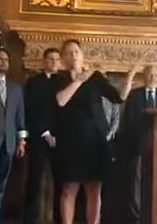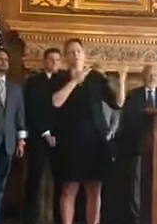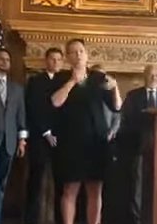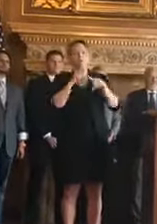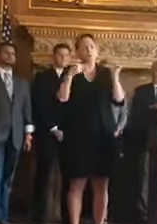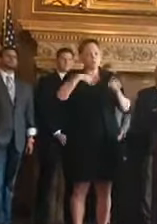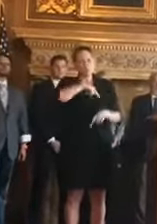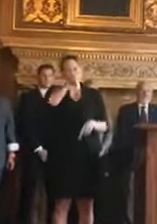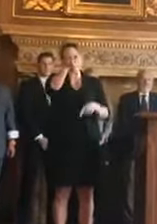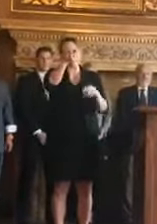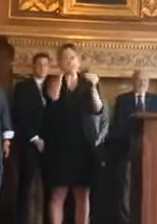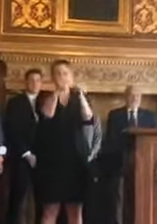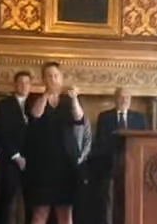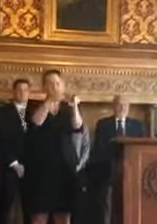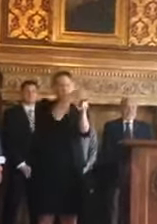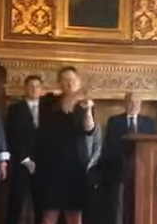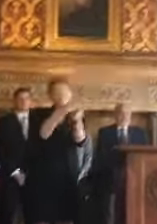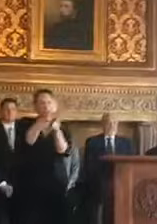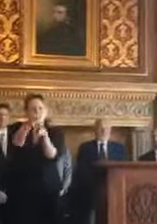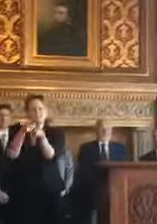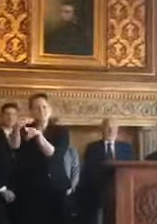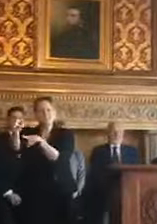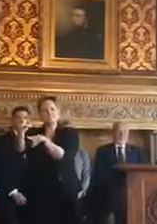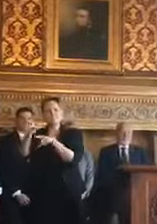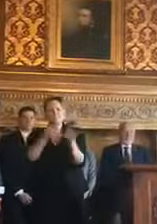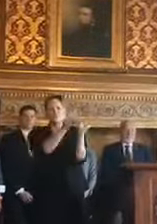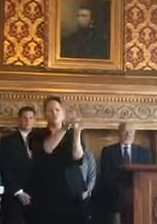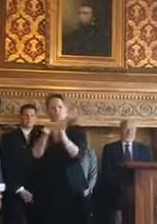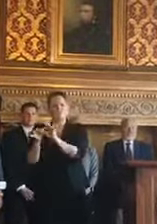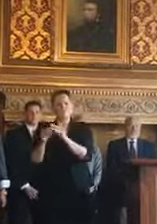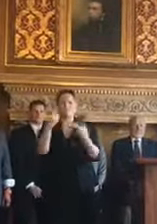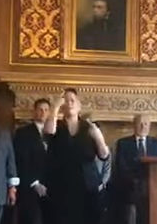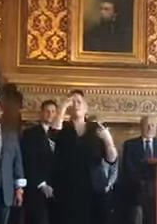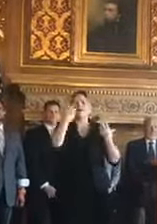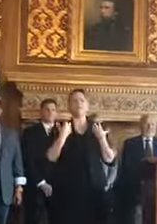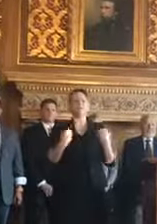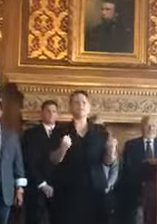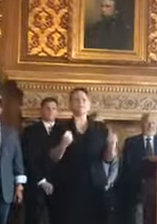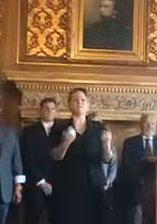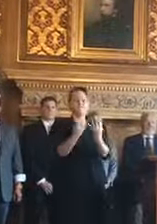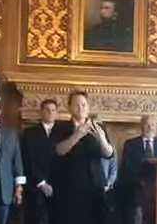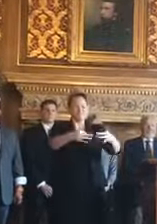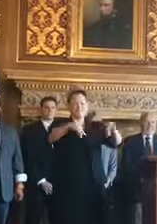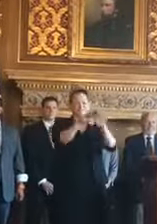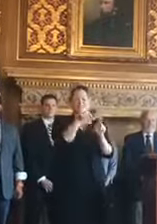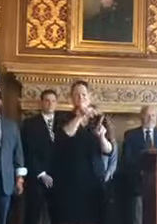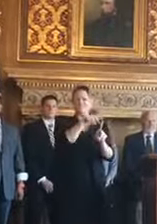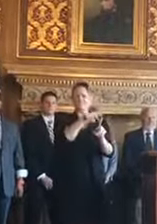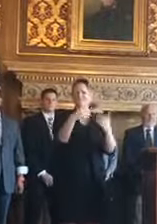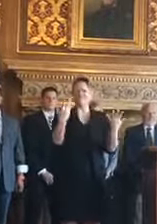Likewise with interpreters, they also need to have credentials like our physicians, because